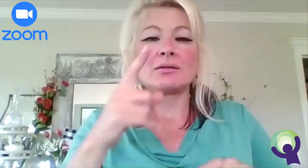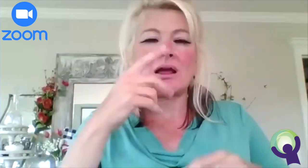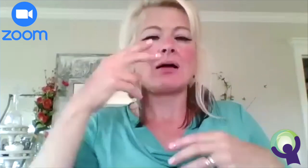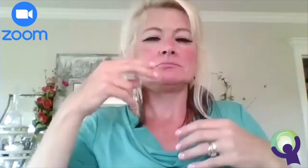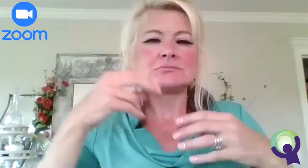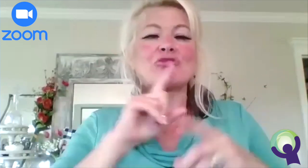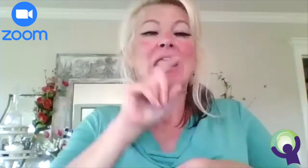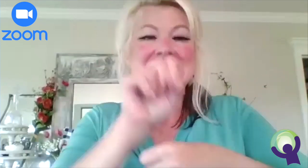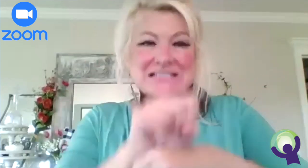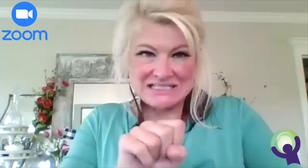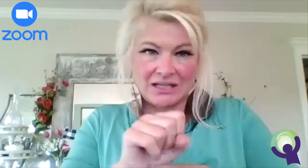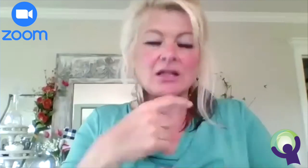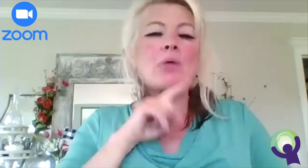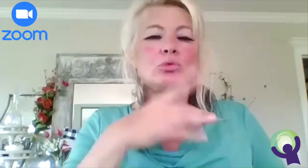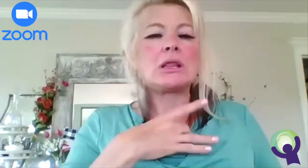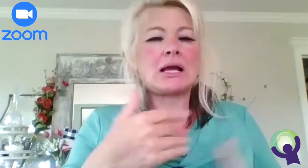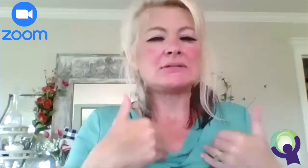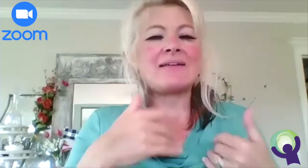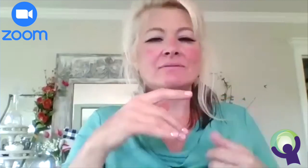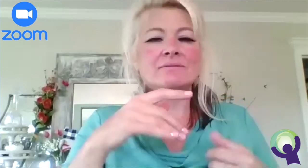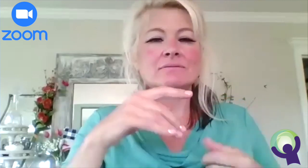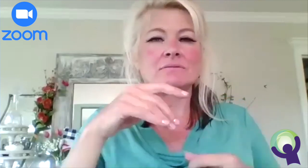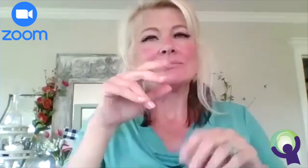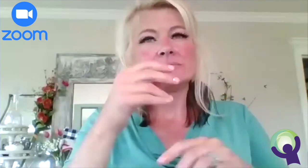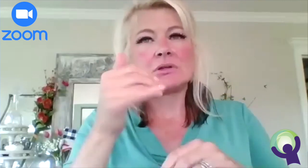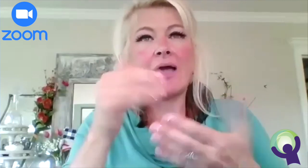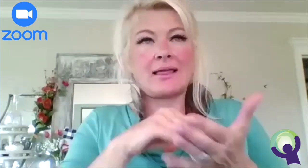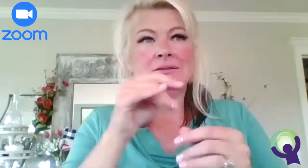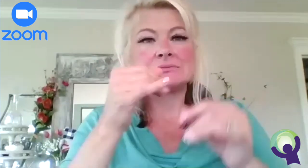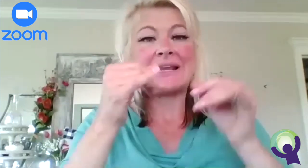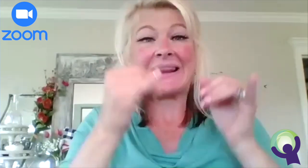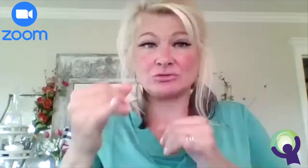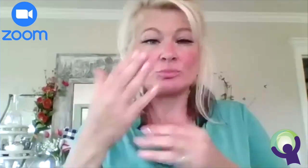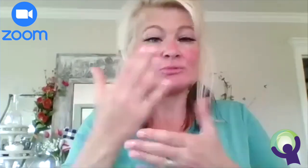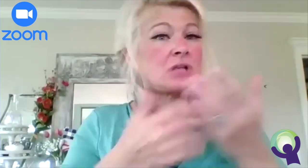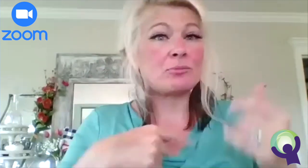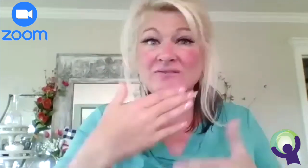that yet but I would actually like to have individuals,